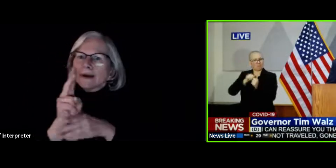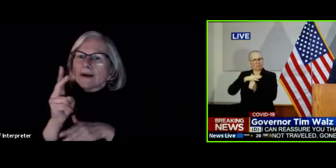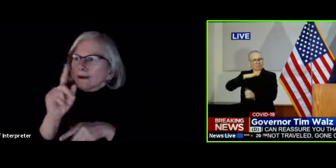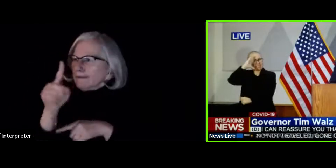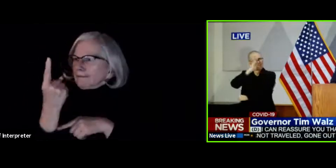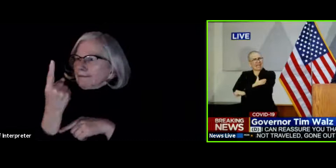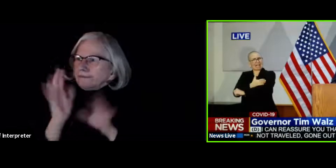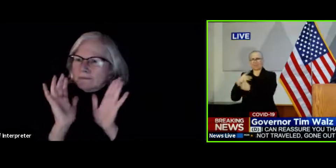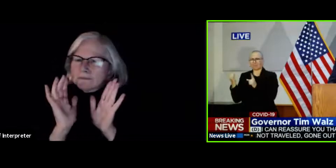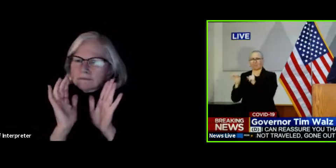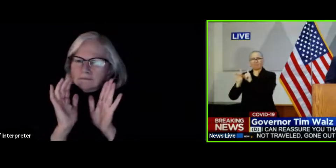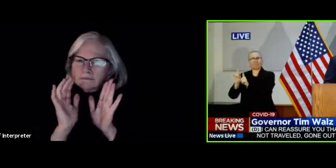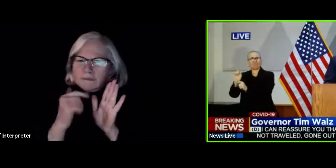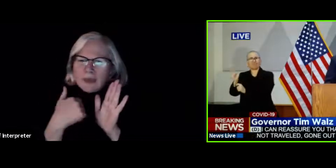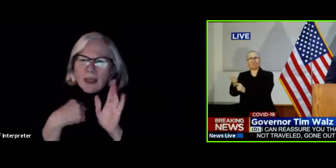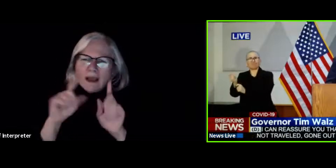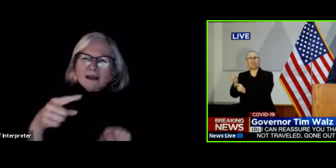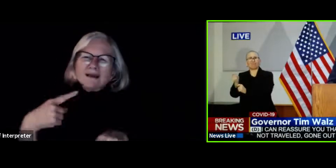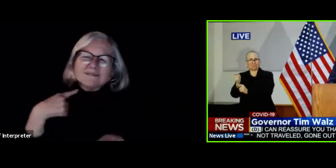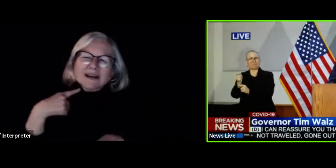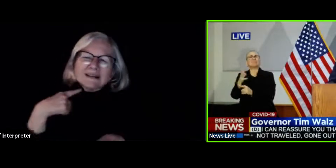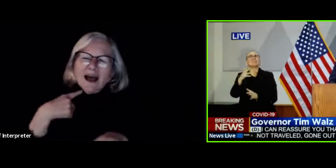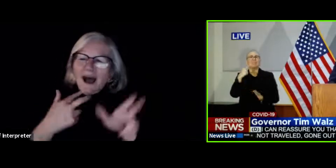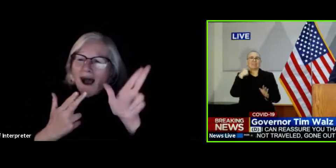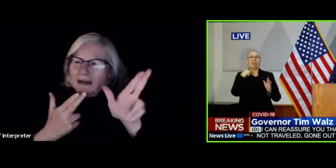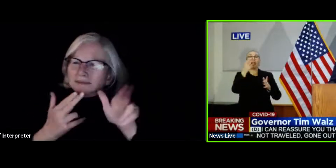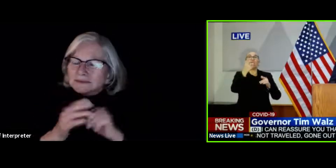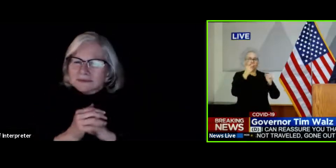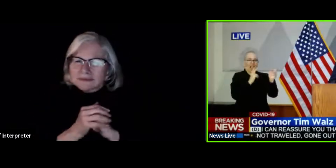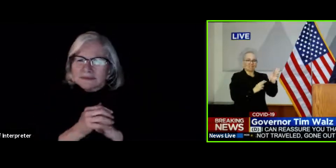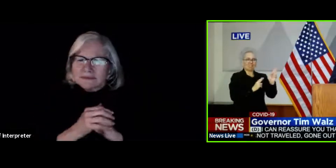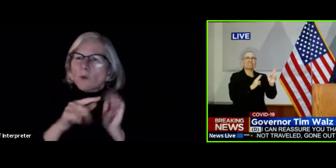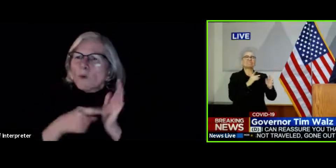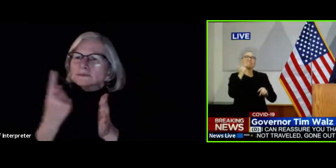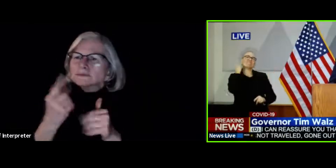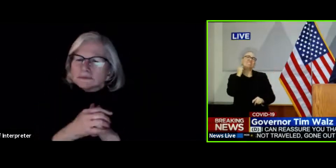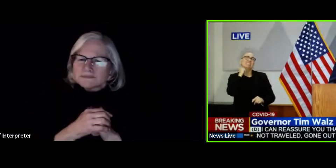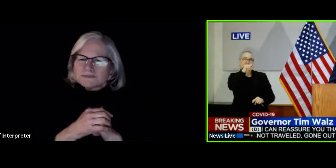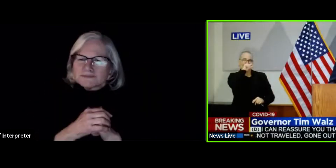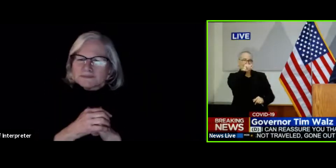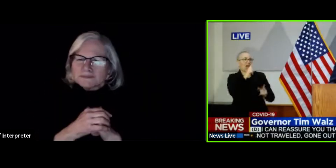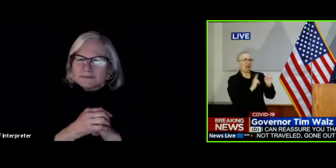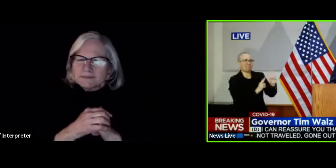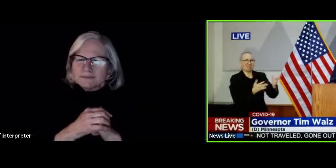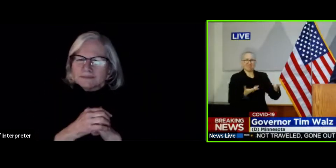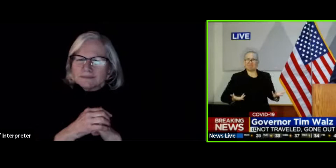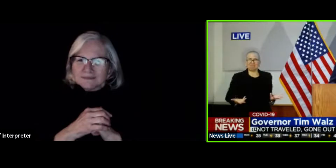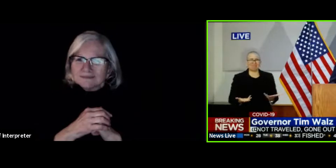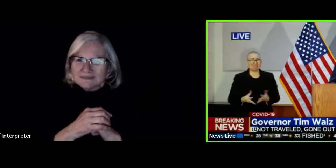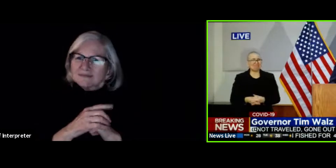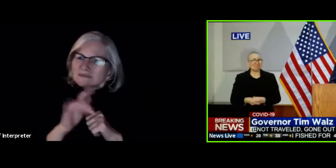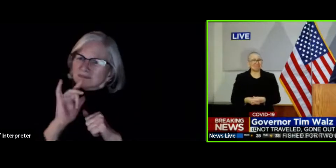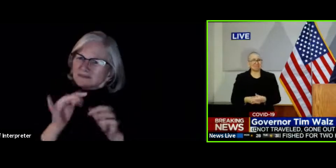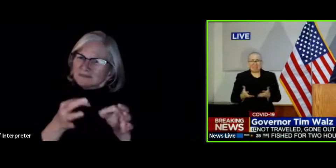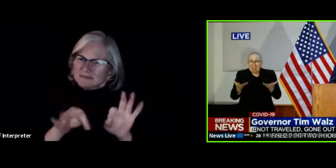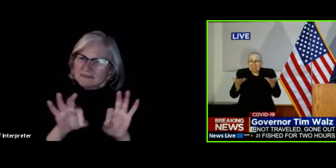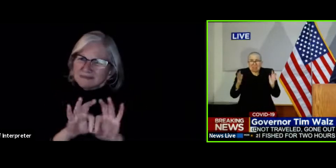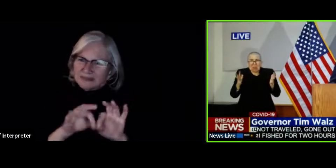IN MANKATO FOR ONE MORNING AND OTHER THAN THAT, I CAN IT'S IMPORTANT FOR ME TO TRY AND MODEL